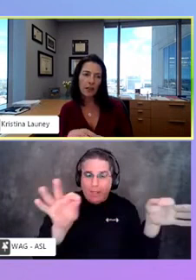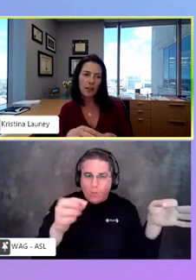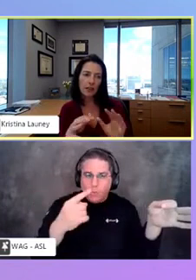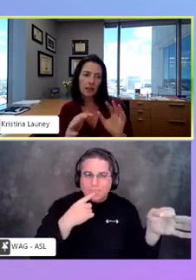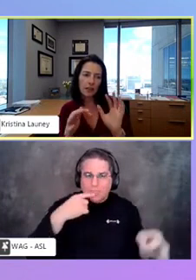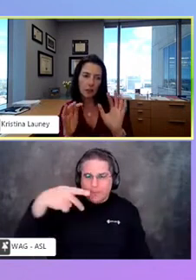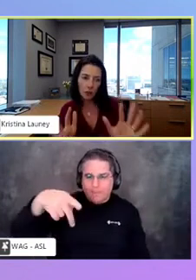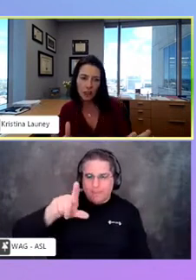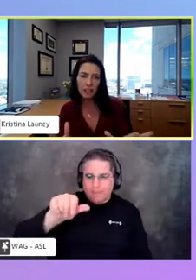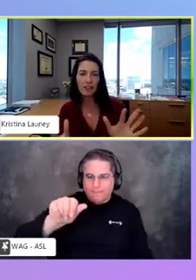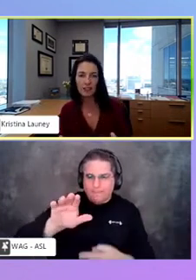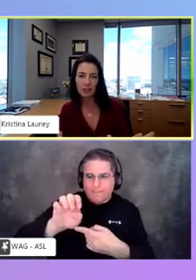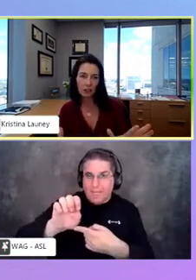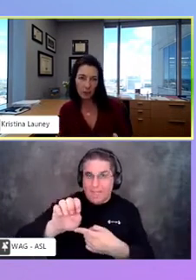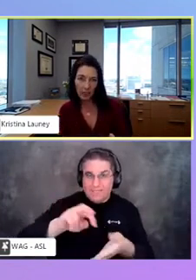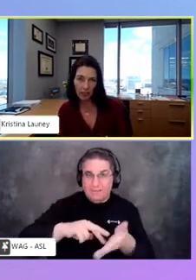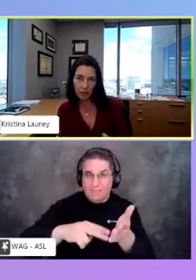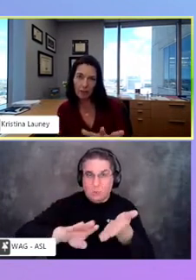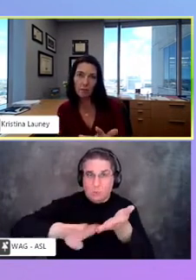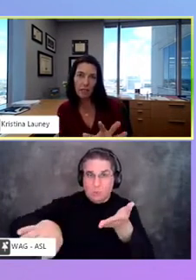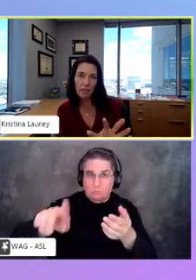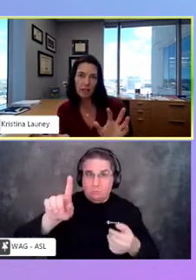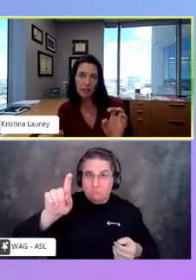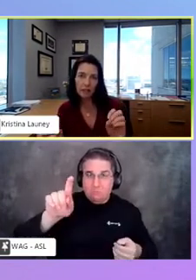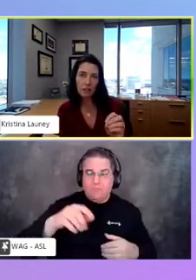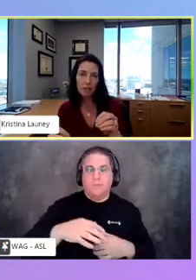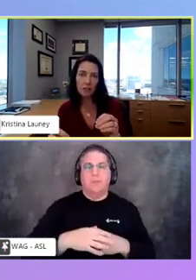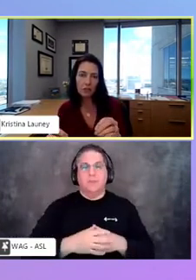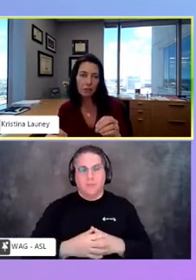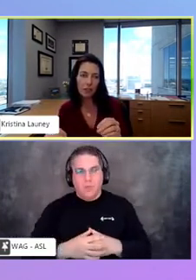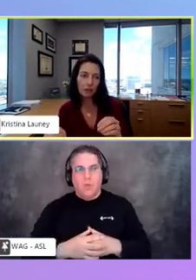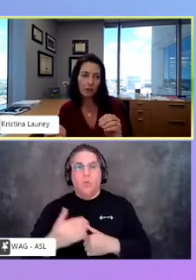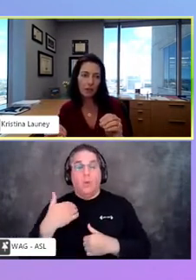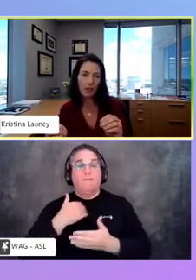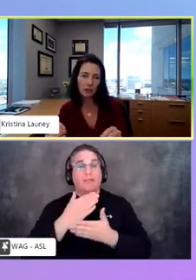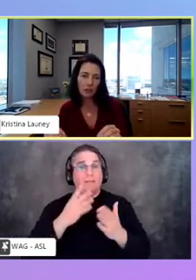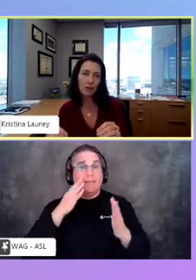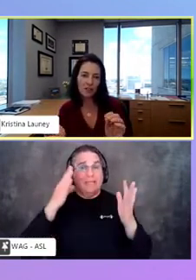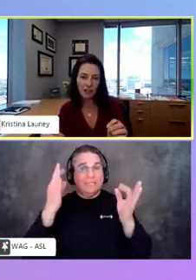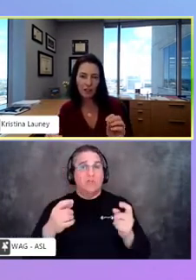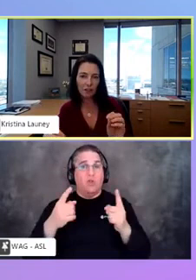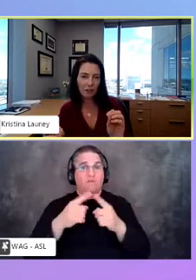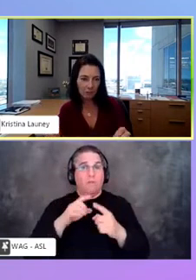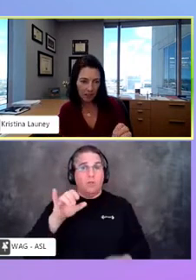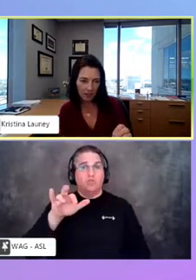three of the ADA or does that use of the word place in the statute, is that dispositive?